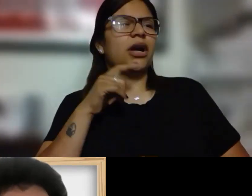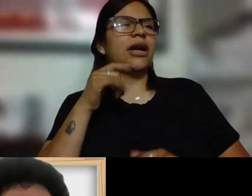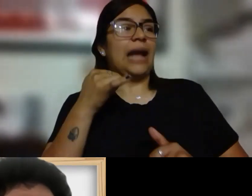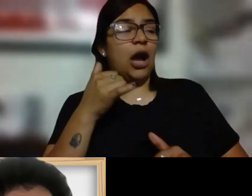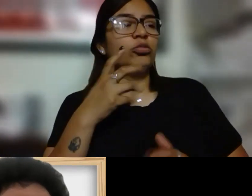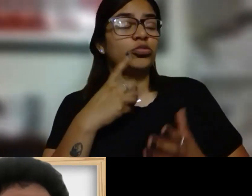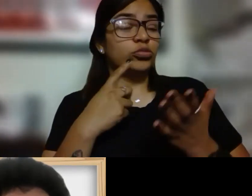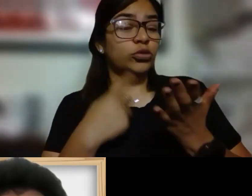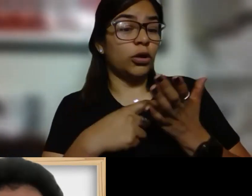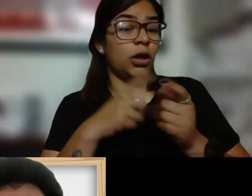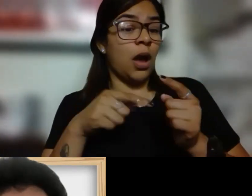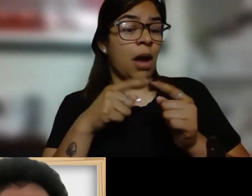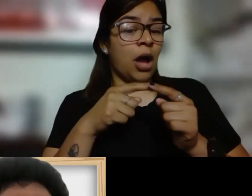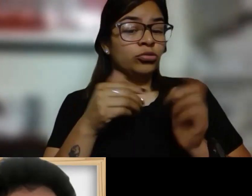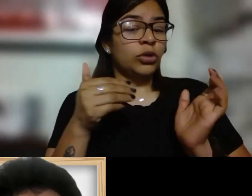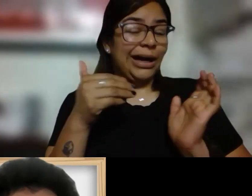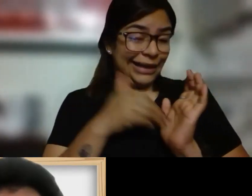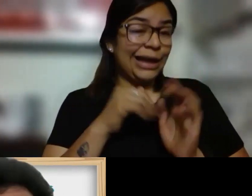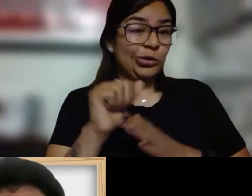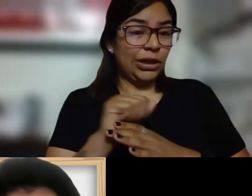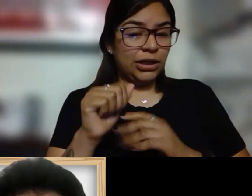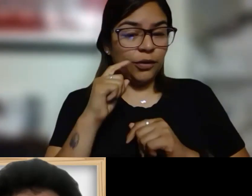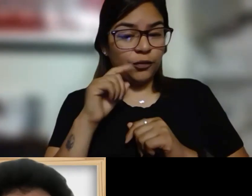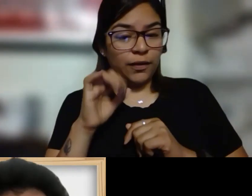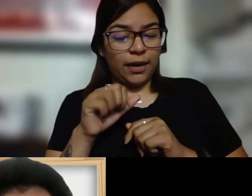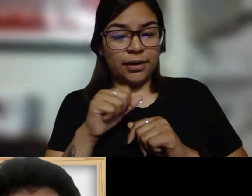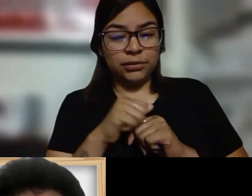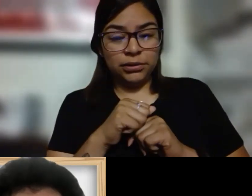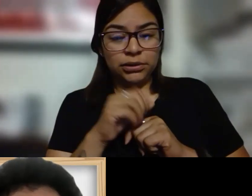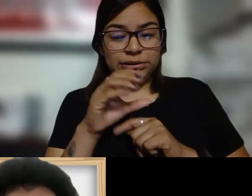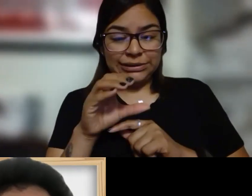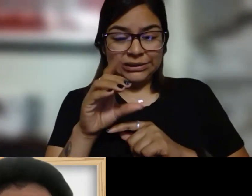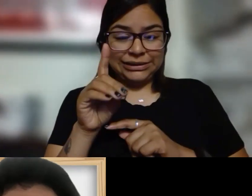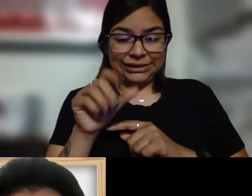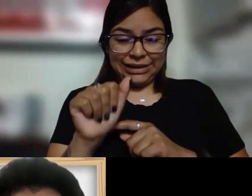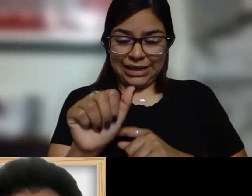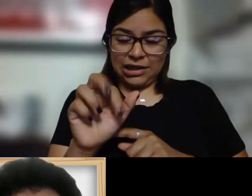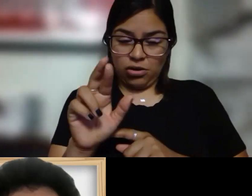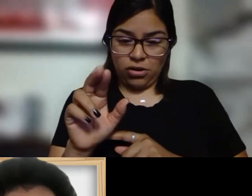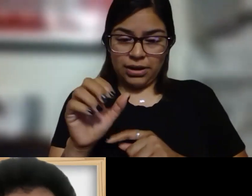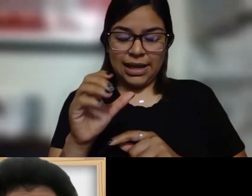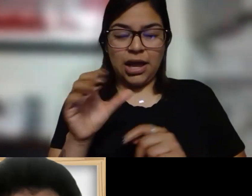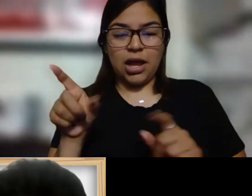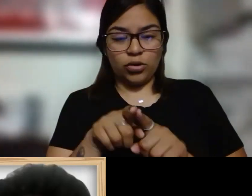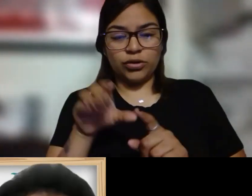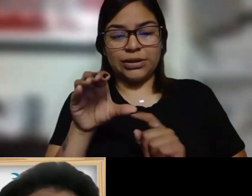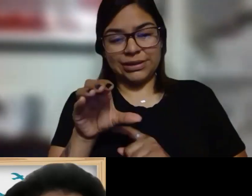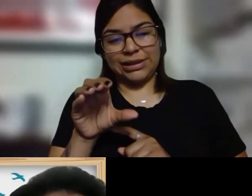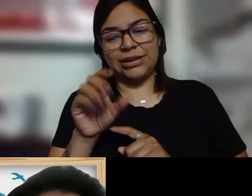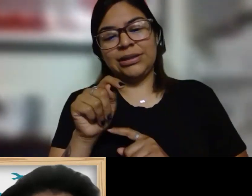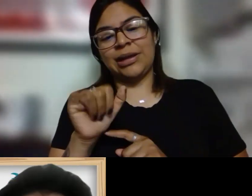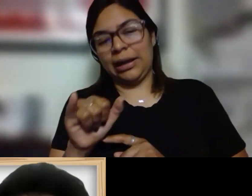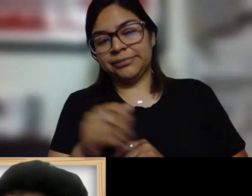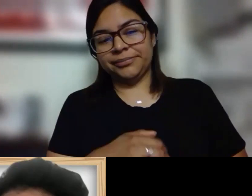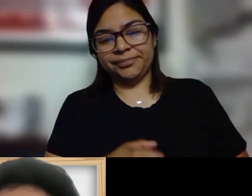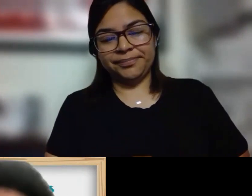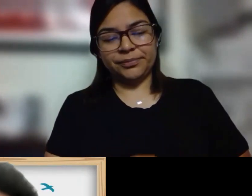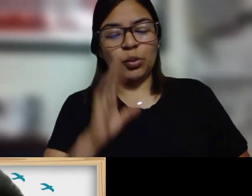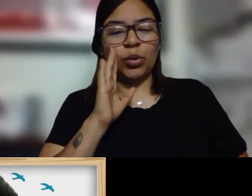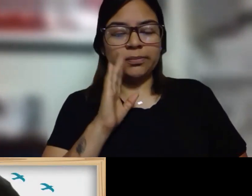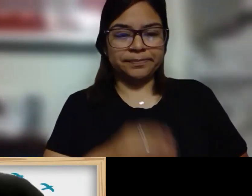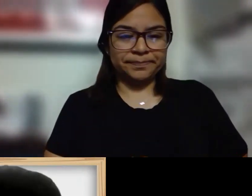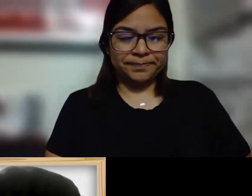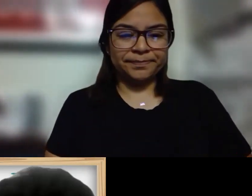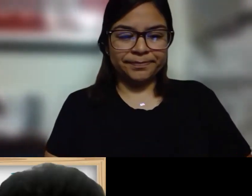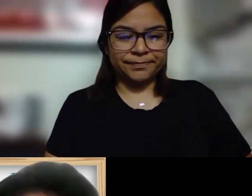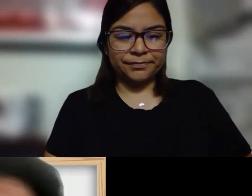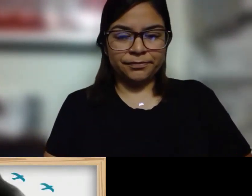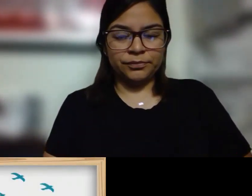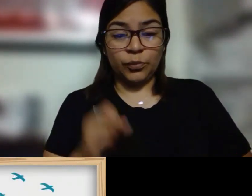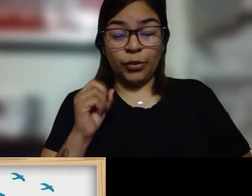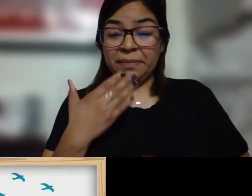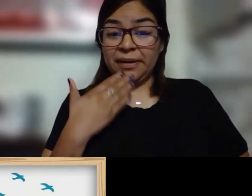the airs the Boston you cater c a d r and then the CTI thank